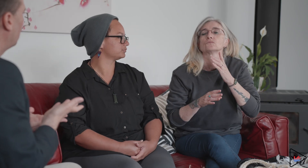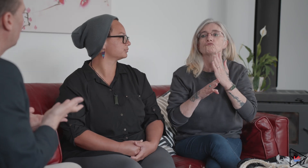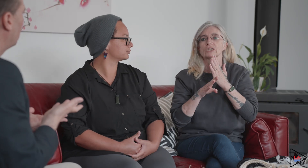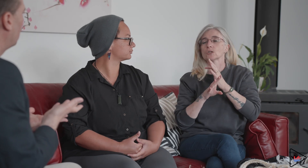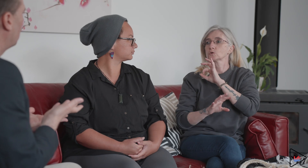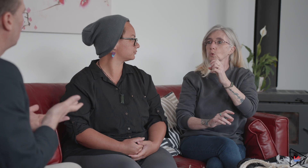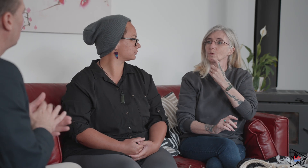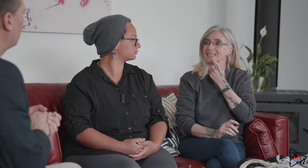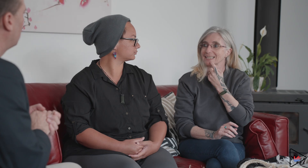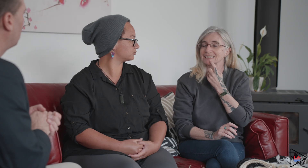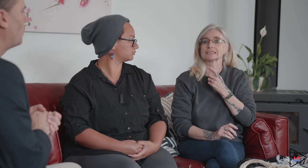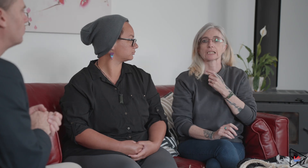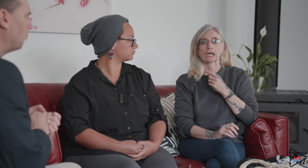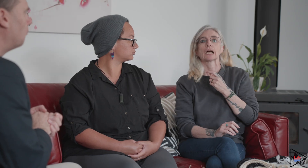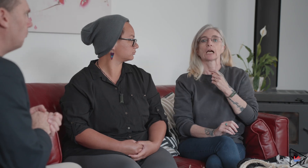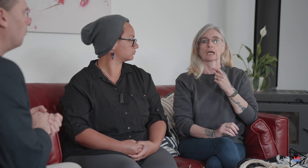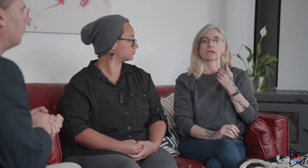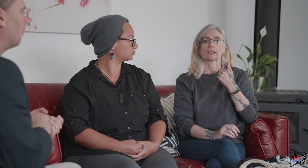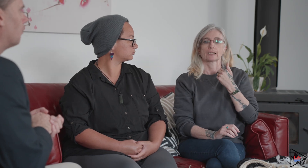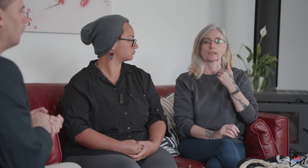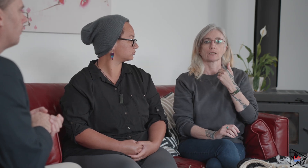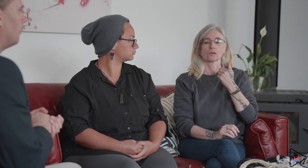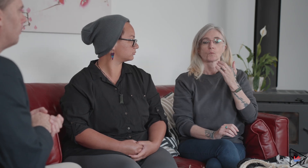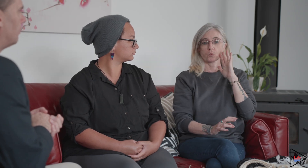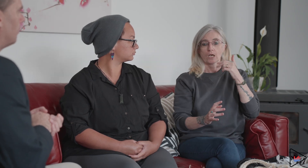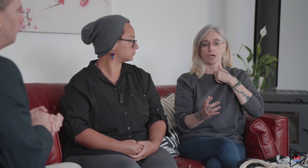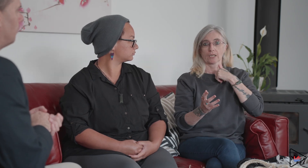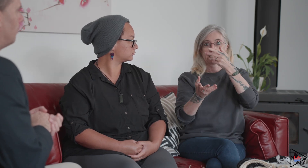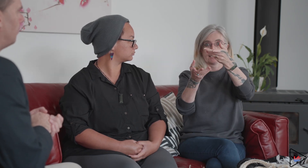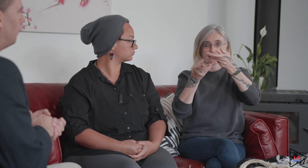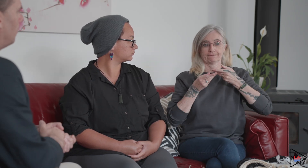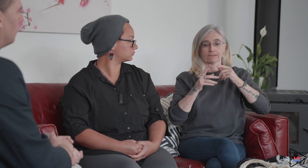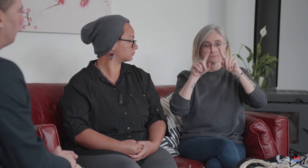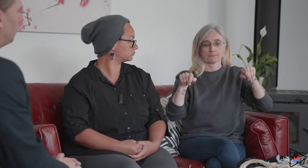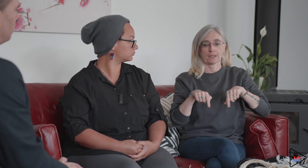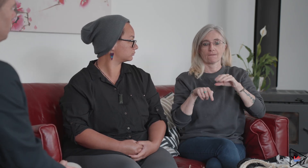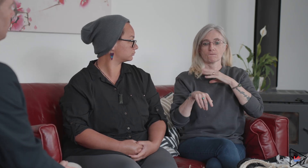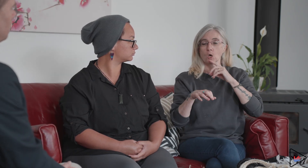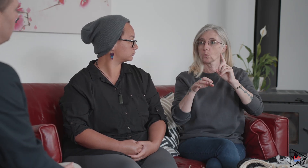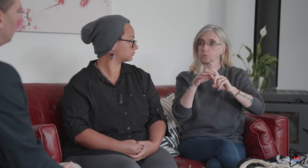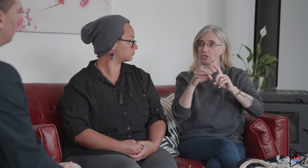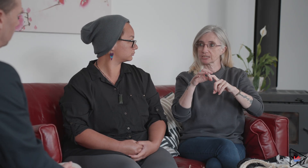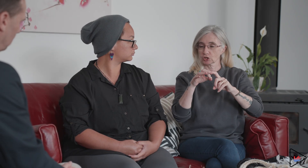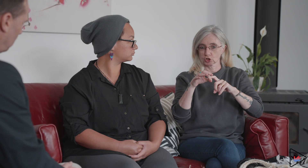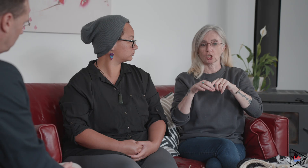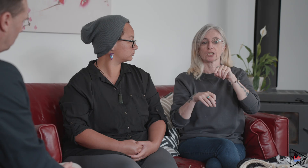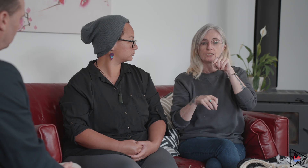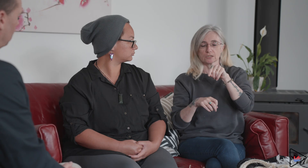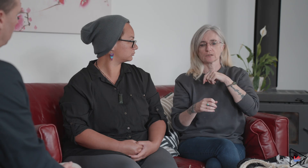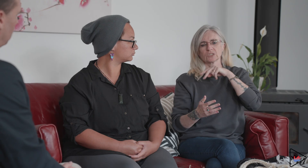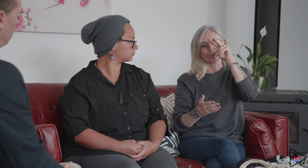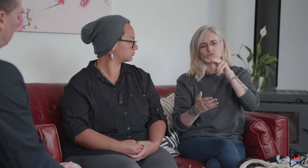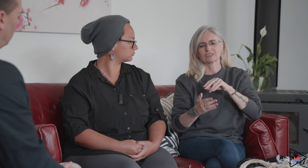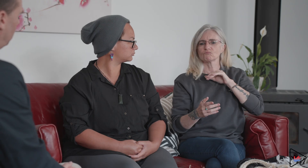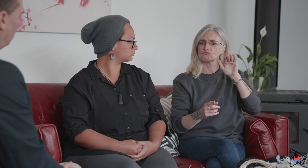assignments and so on. Well Andrew it wasn't easy. When we received the brief, the questions for